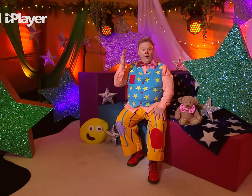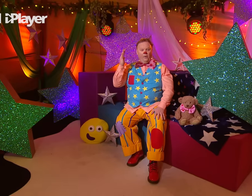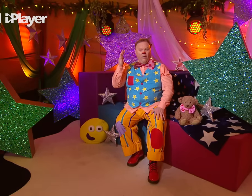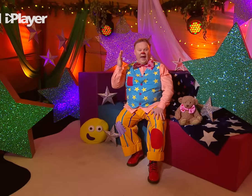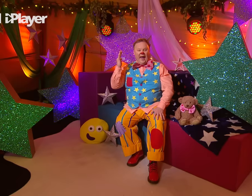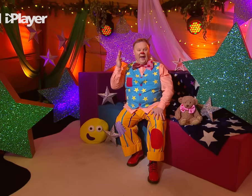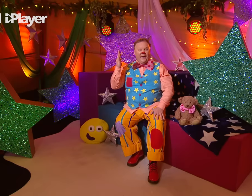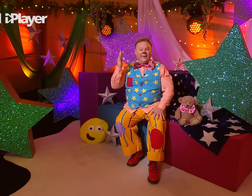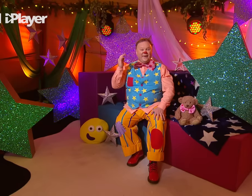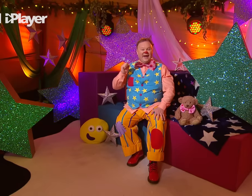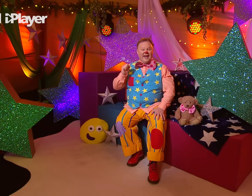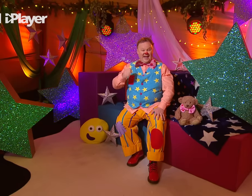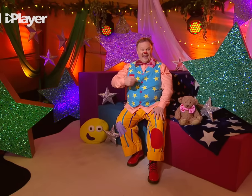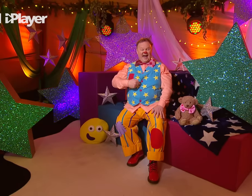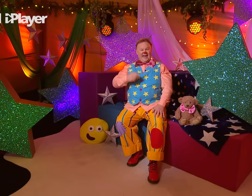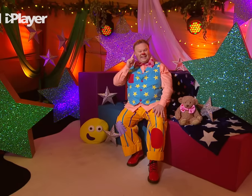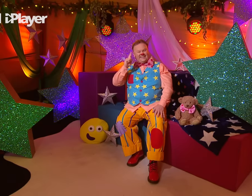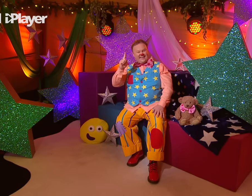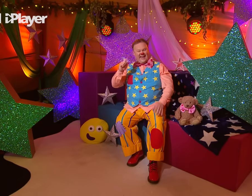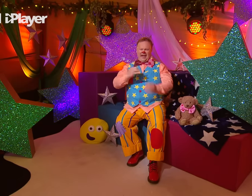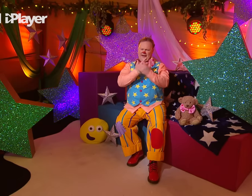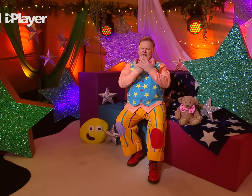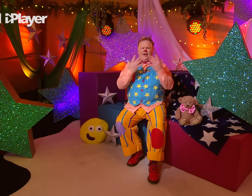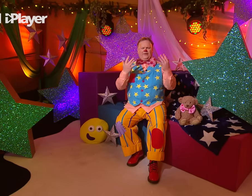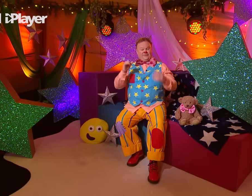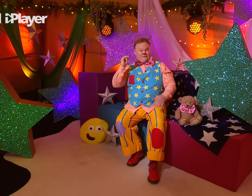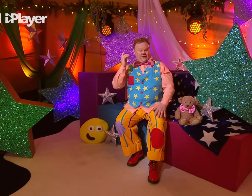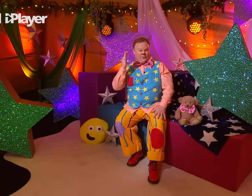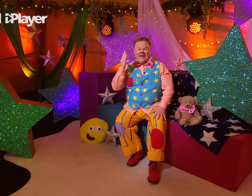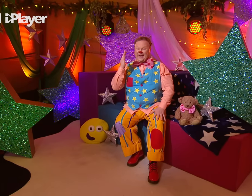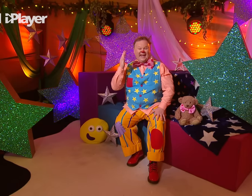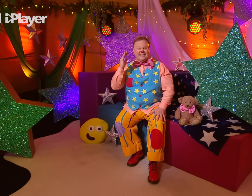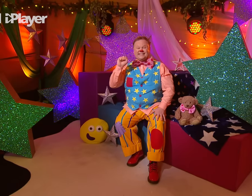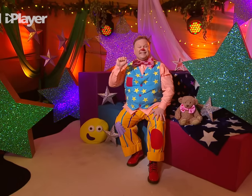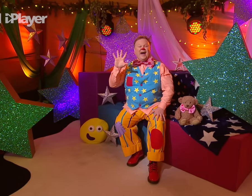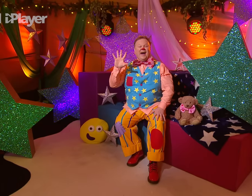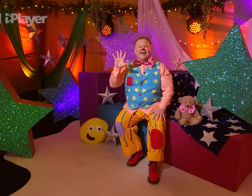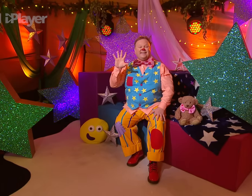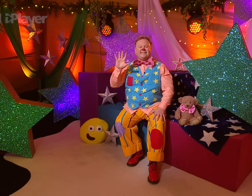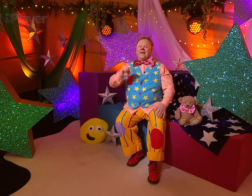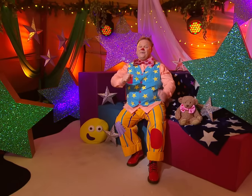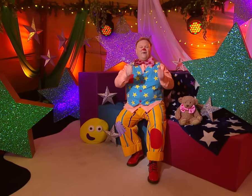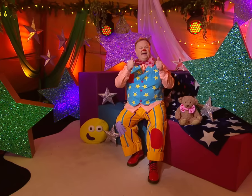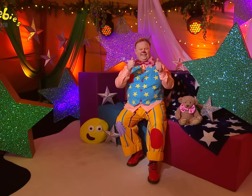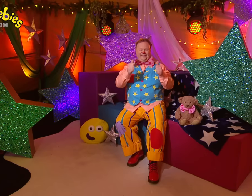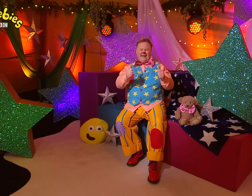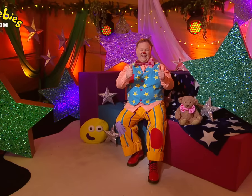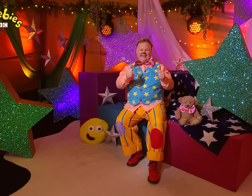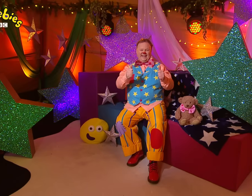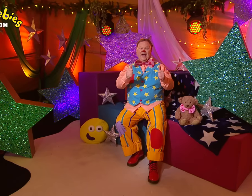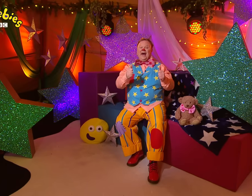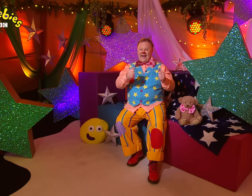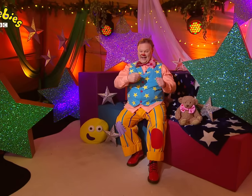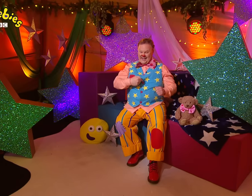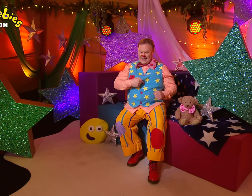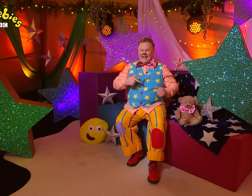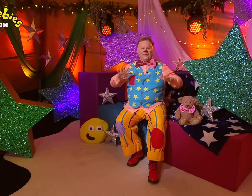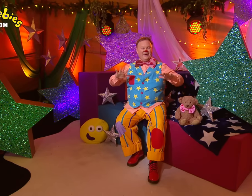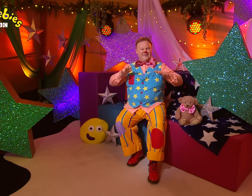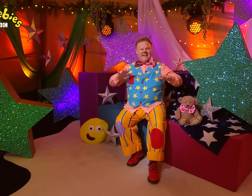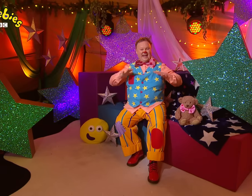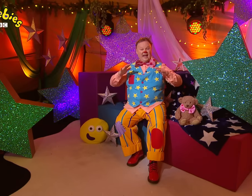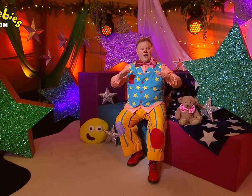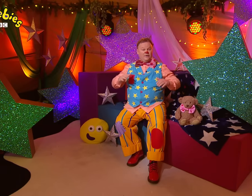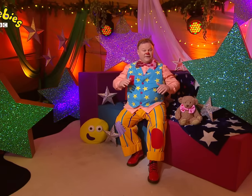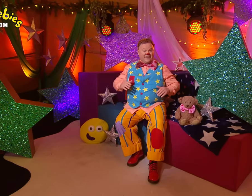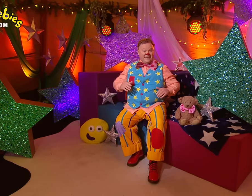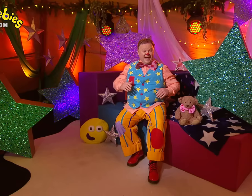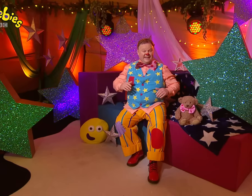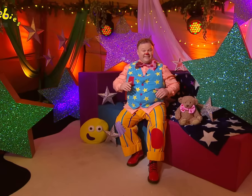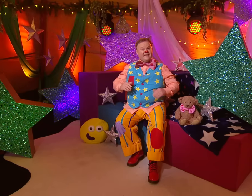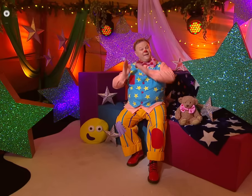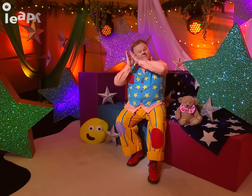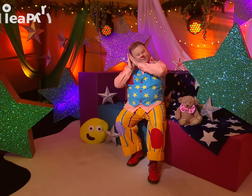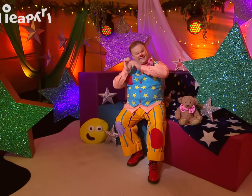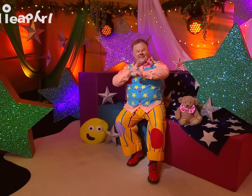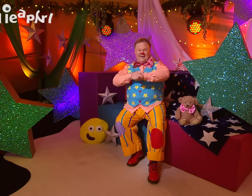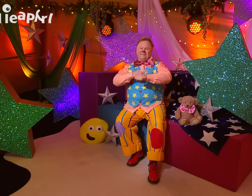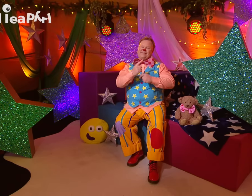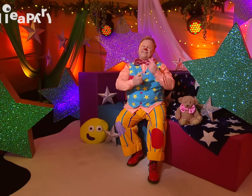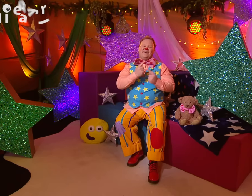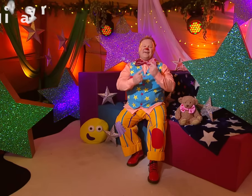oh wow i can see lots of twinkling stars well done i think we're ready for tonight's bedtime story